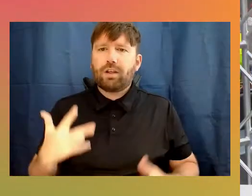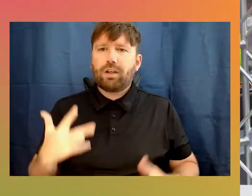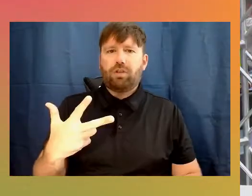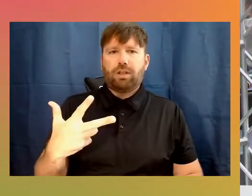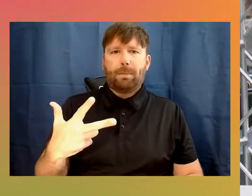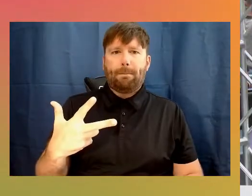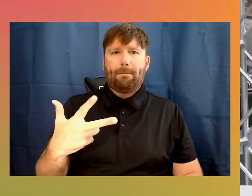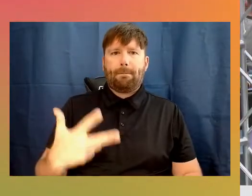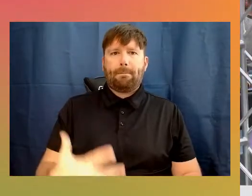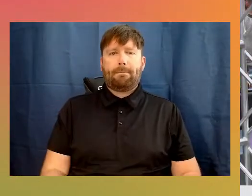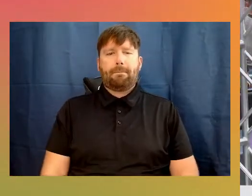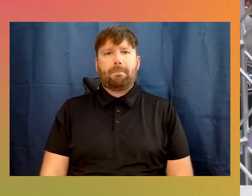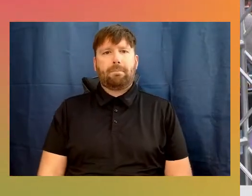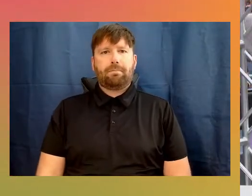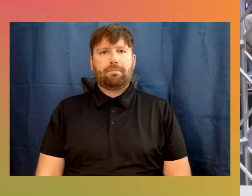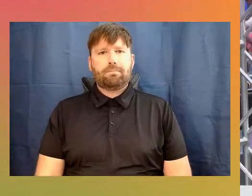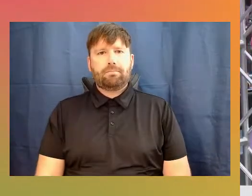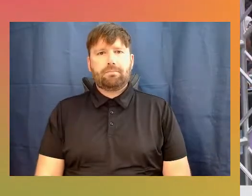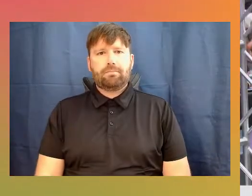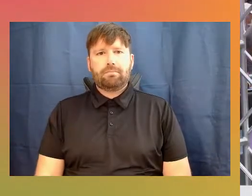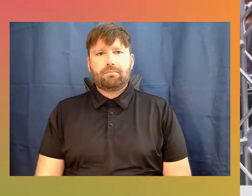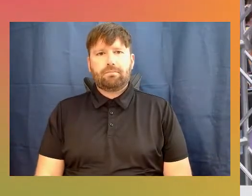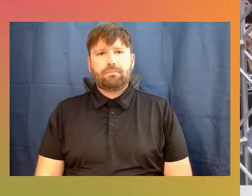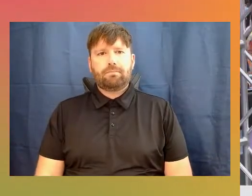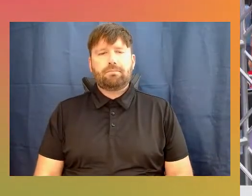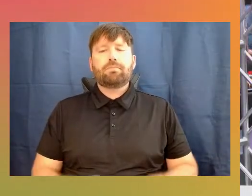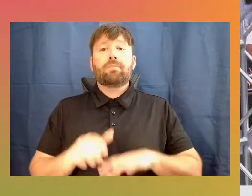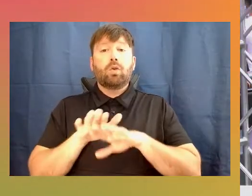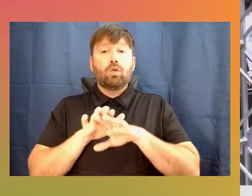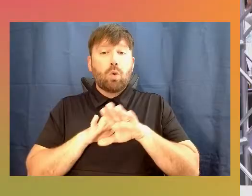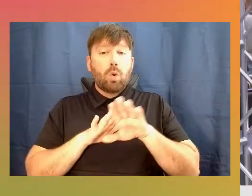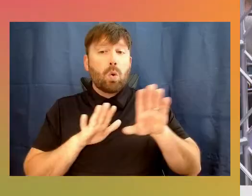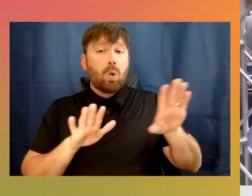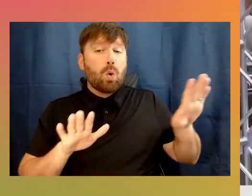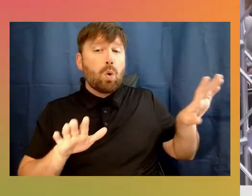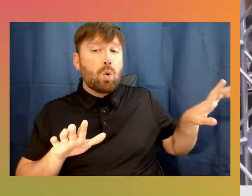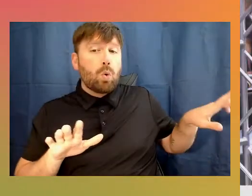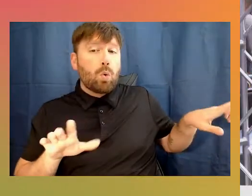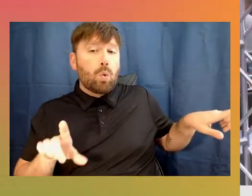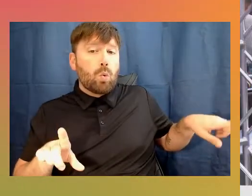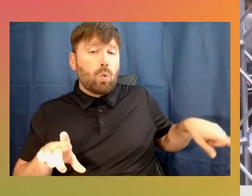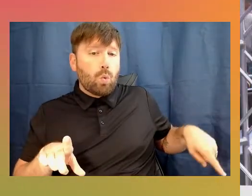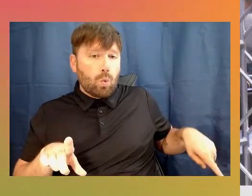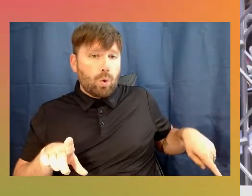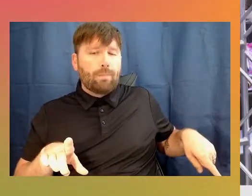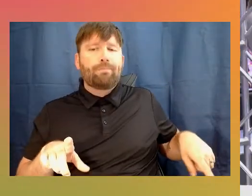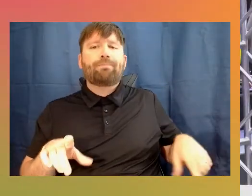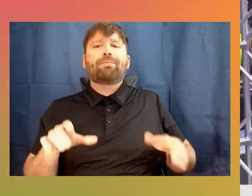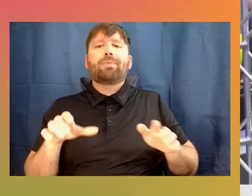THE RIGHT KNEE.